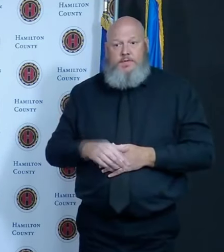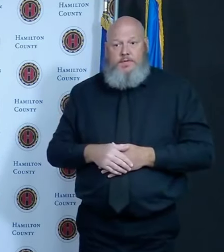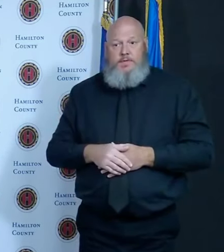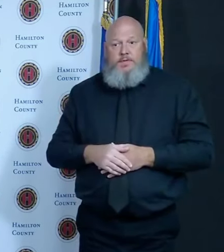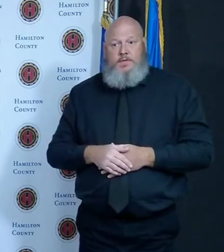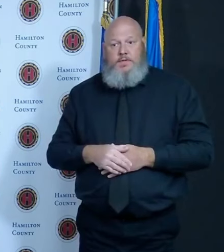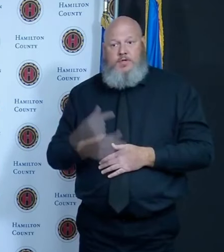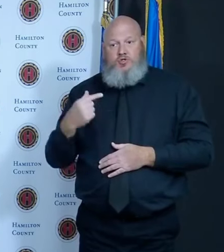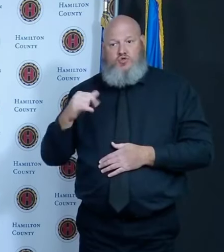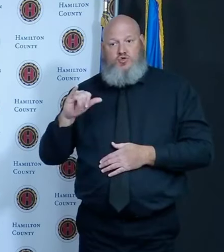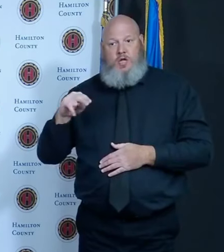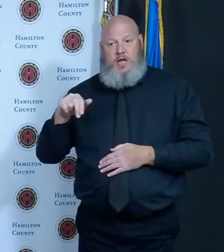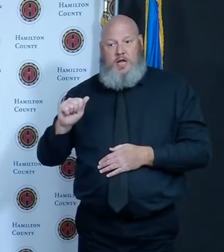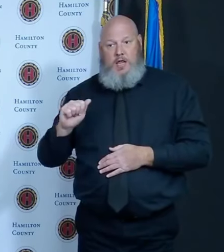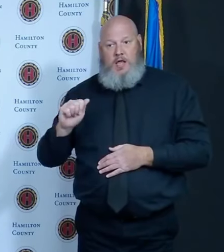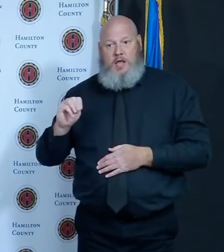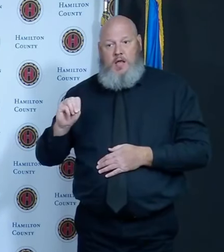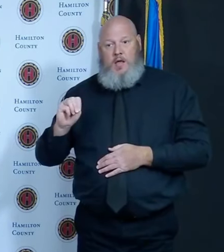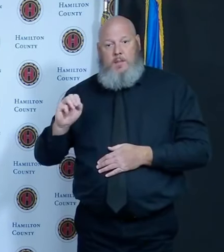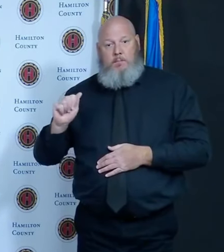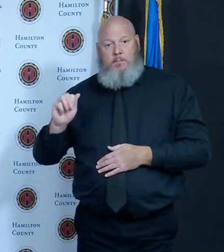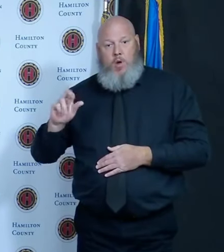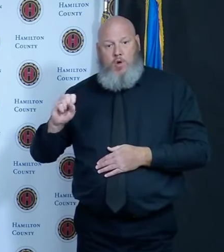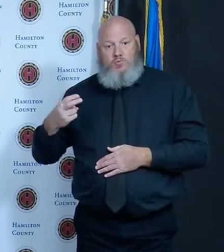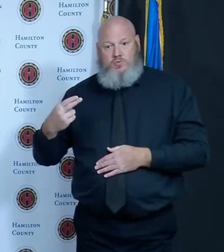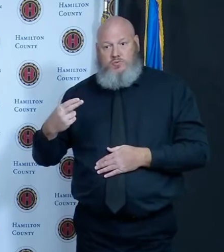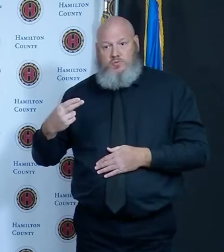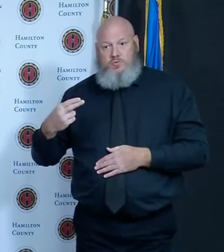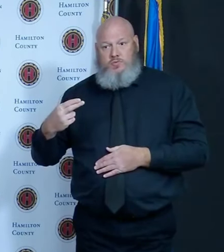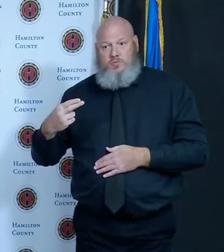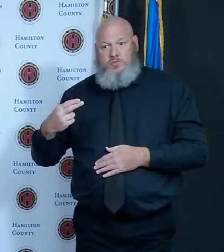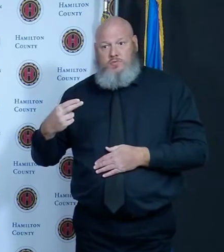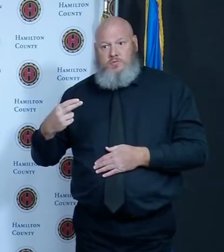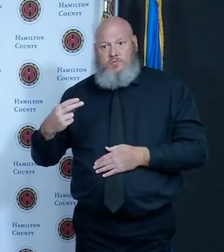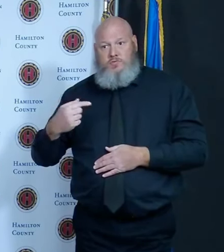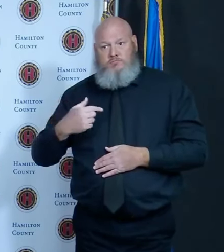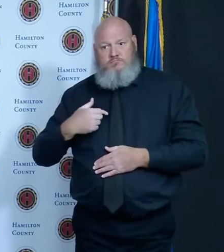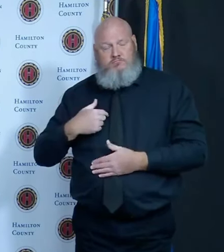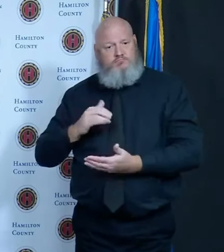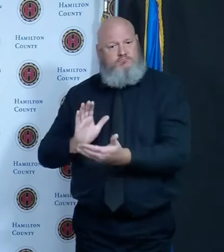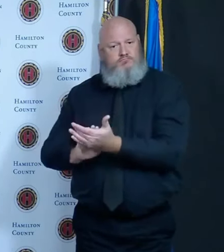Chamber and she has been in contact with Nick about the needs of some of her